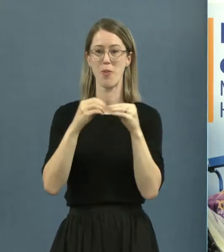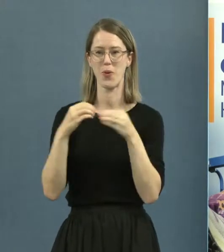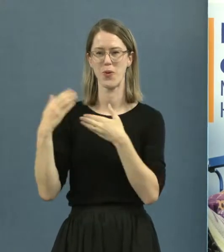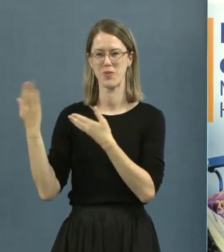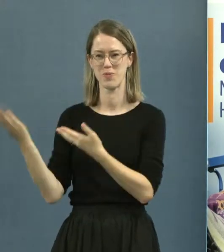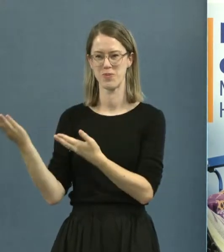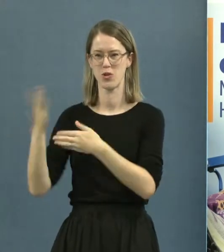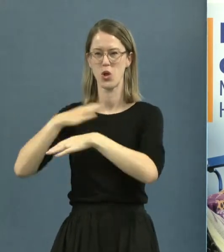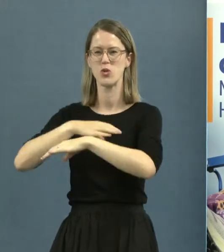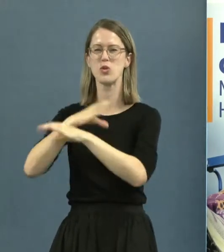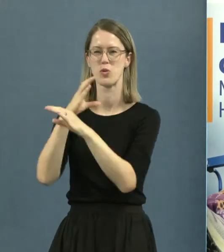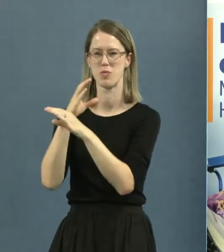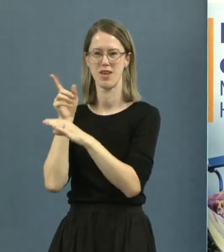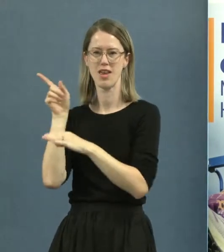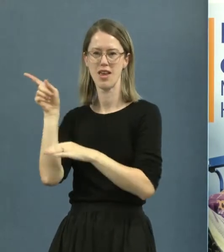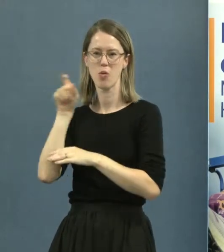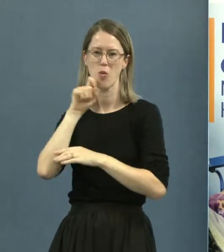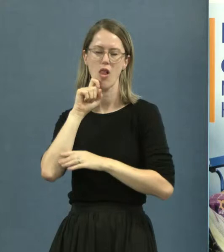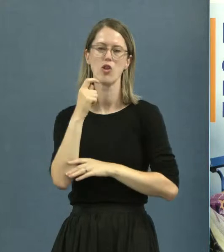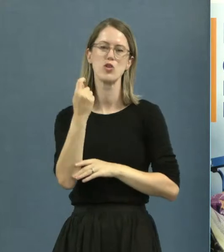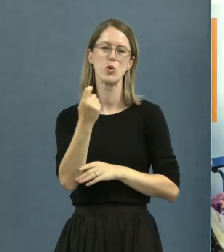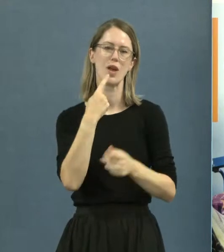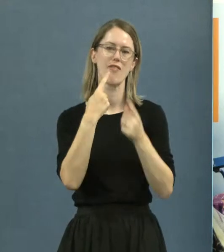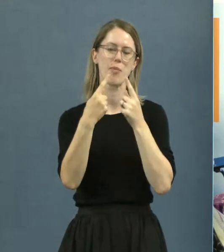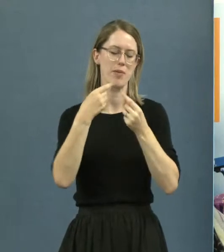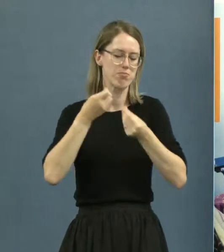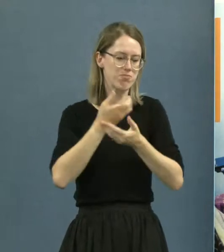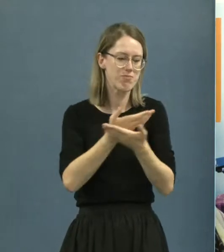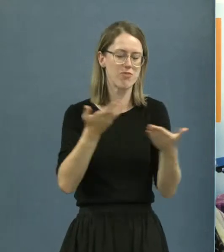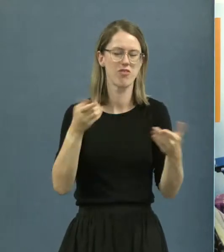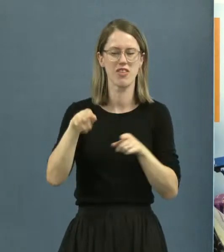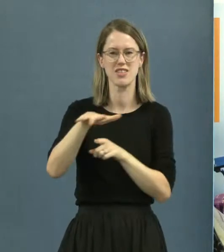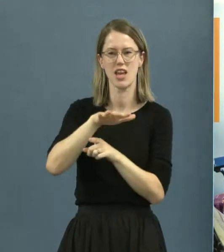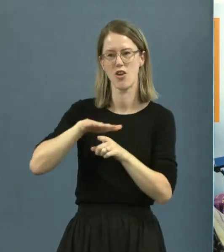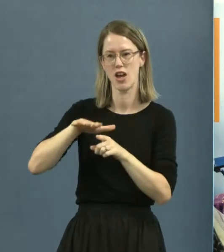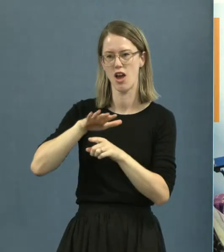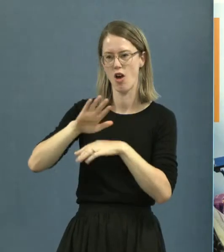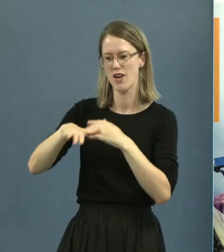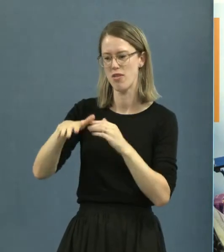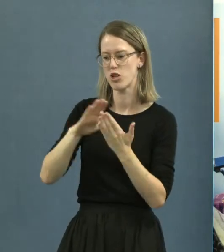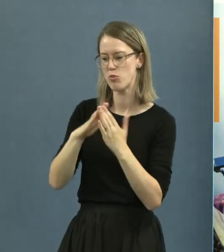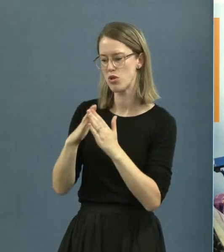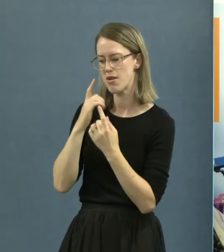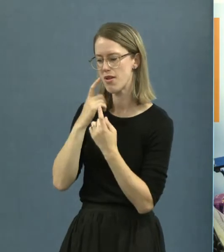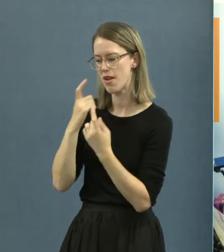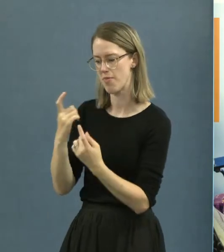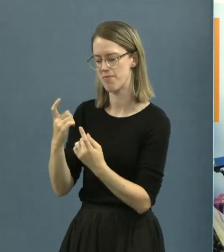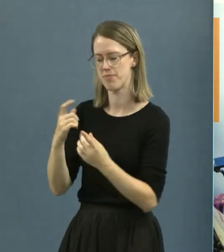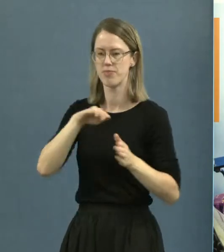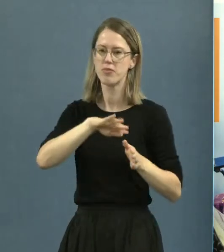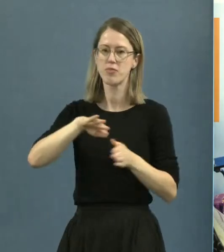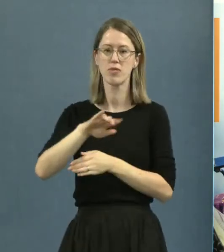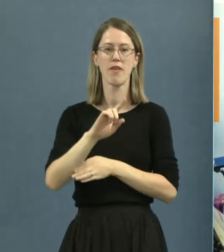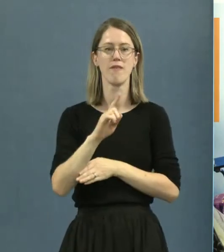Community lead Dr Joe Bourne, who will provide an update on the work in this area. But